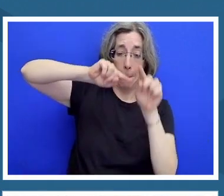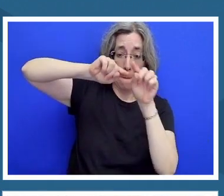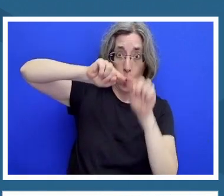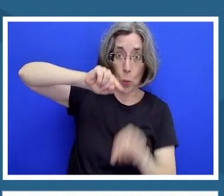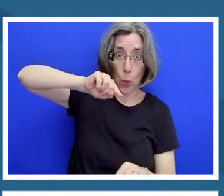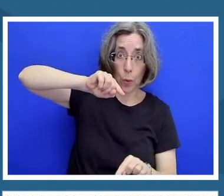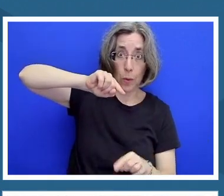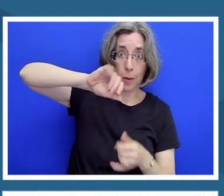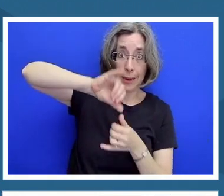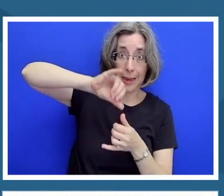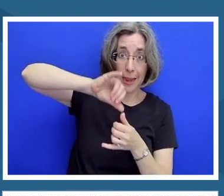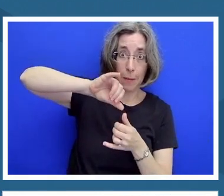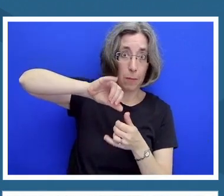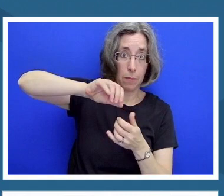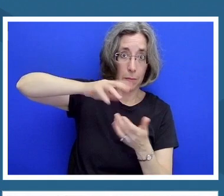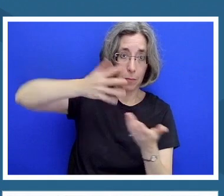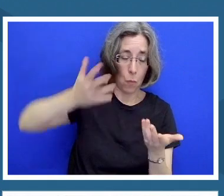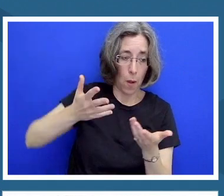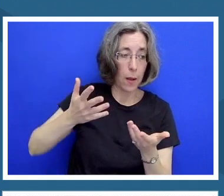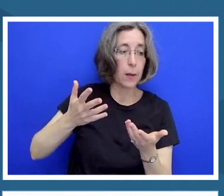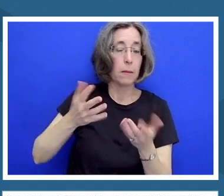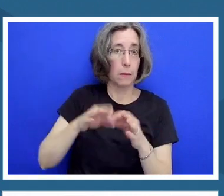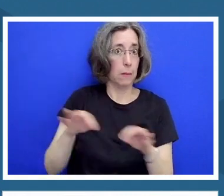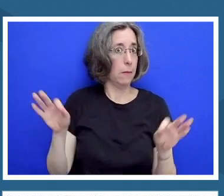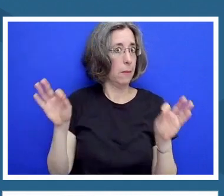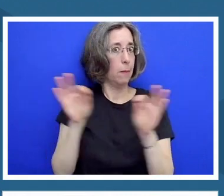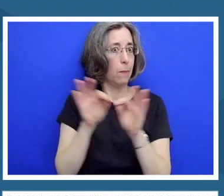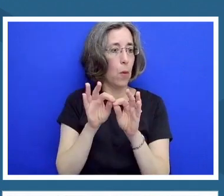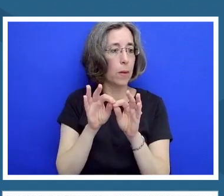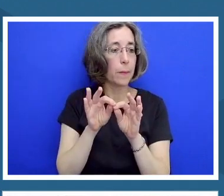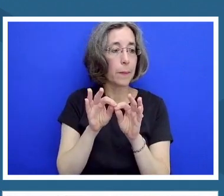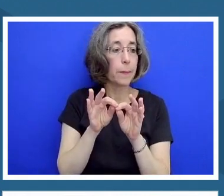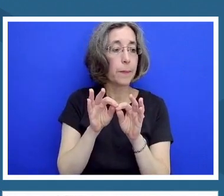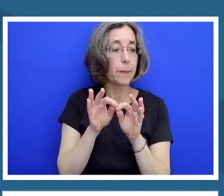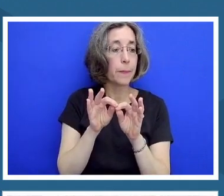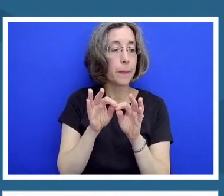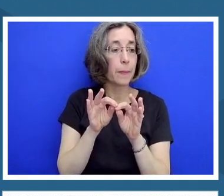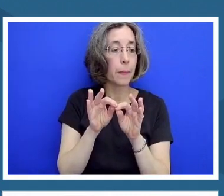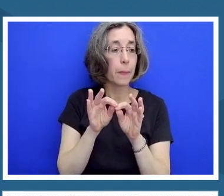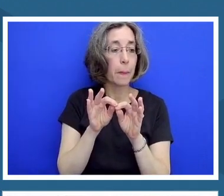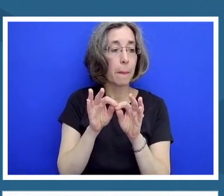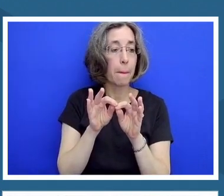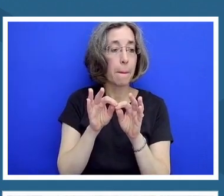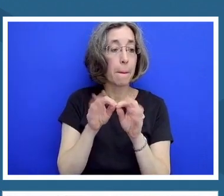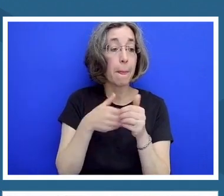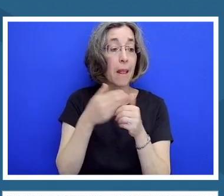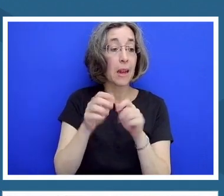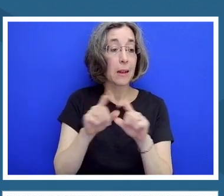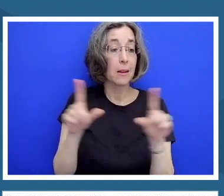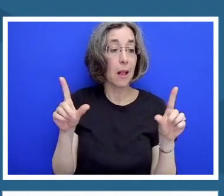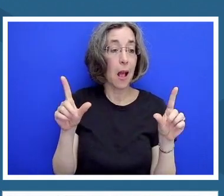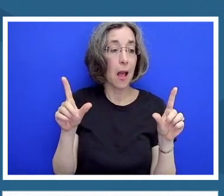you'll see that um we can actually calculate and this is